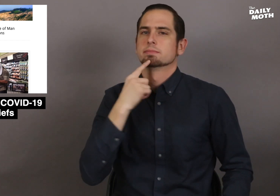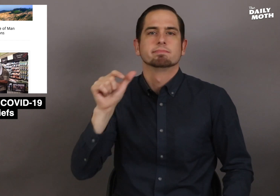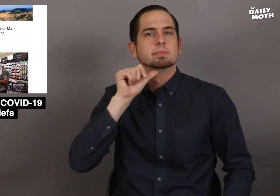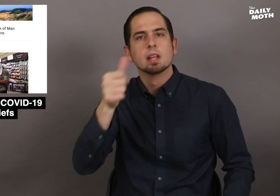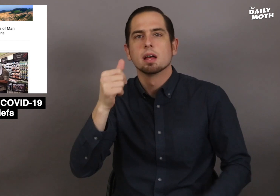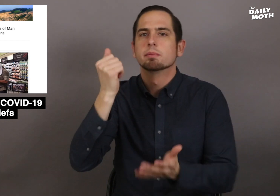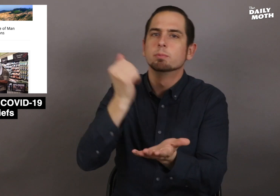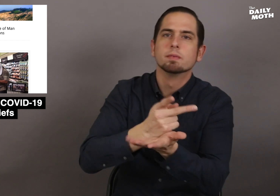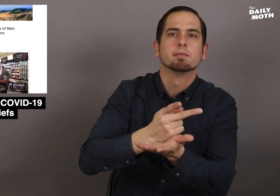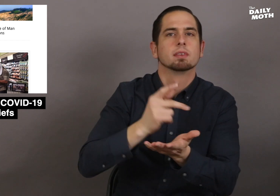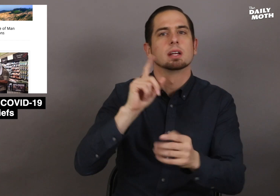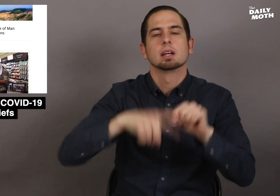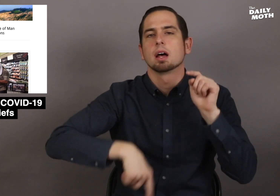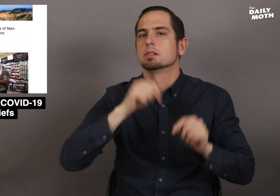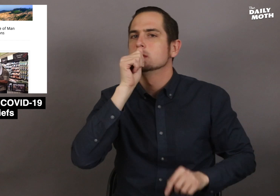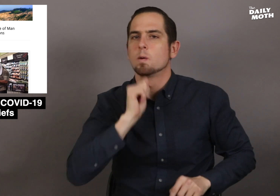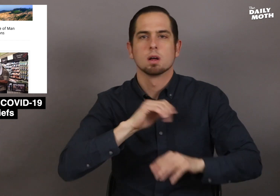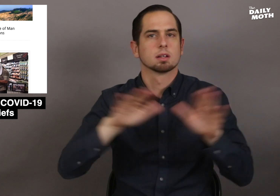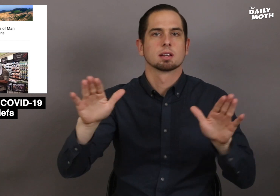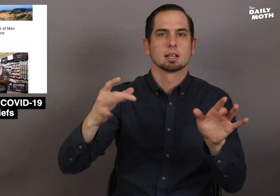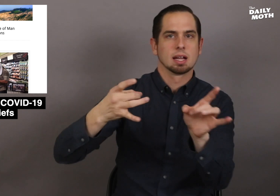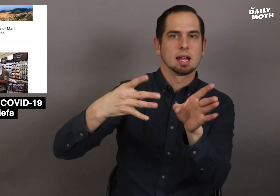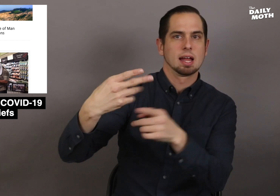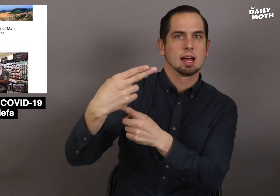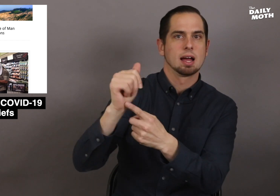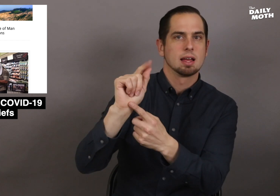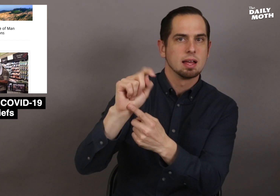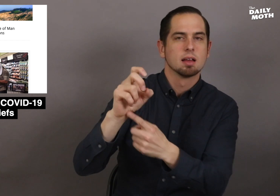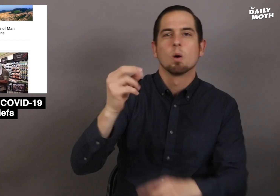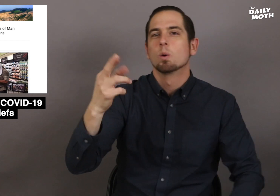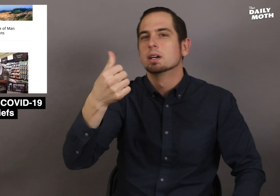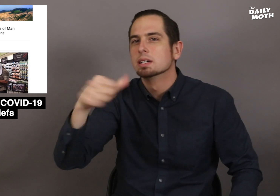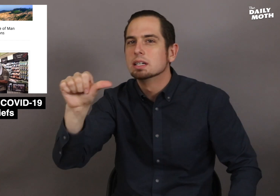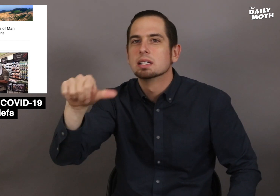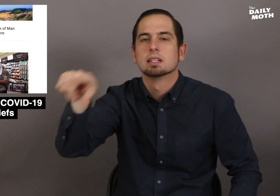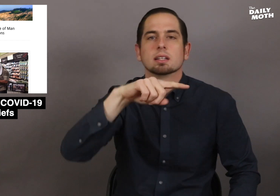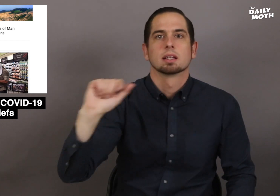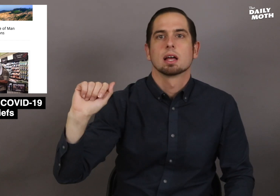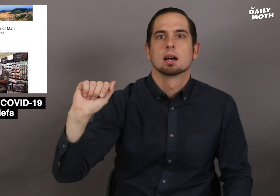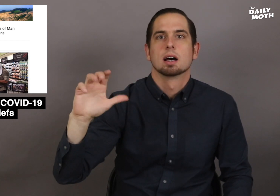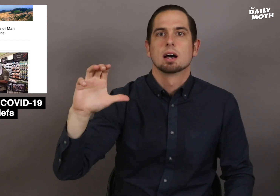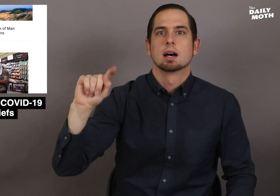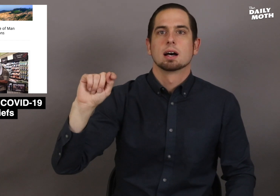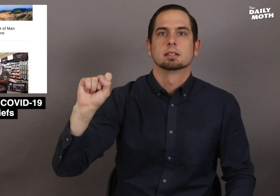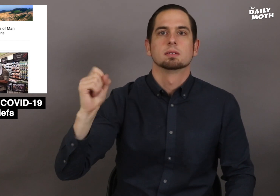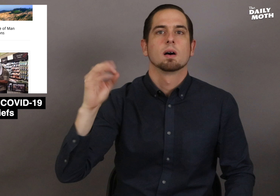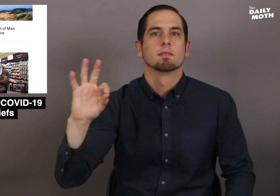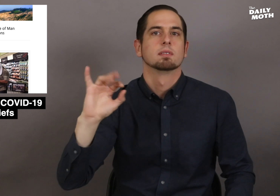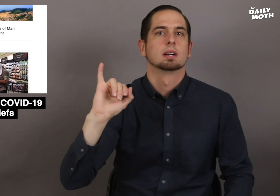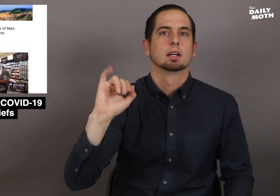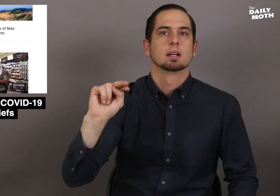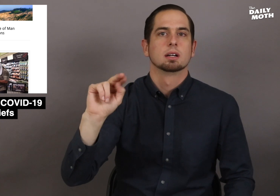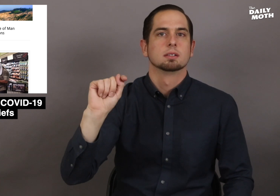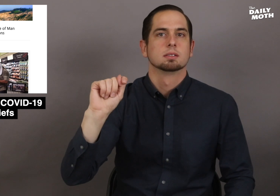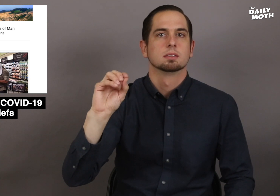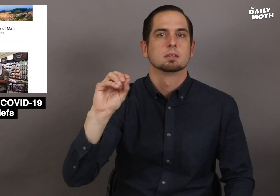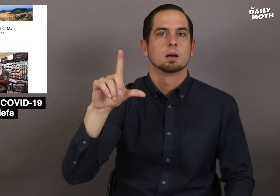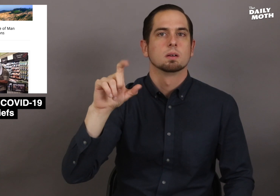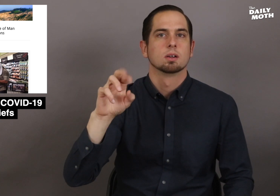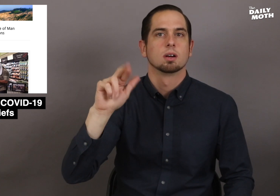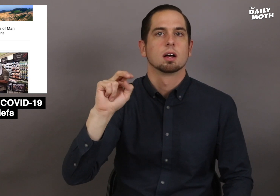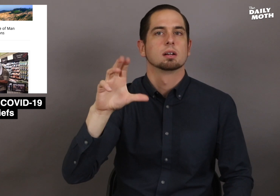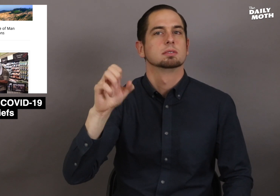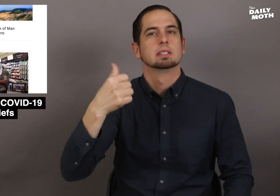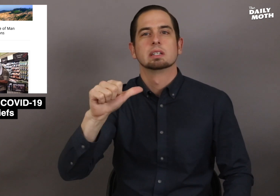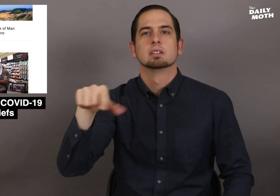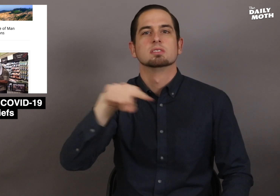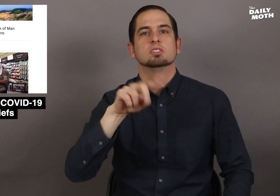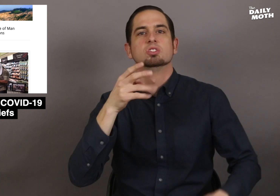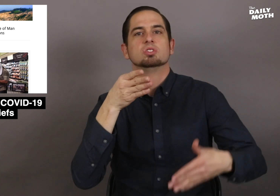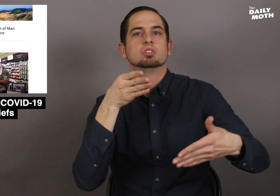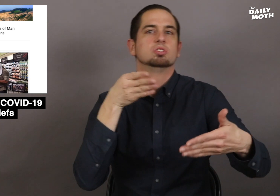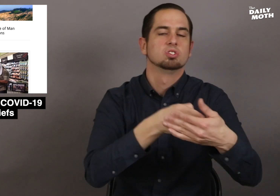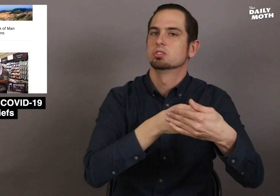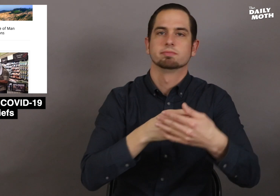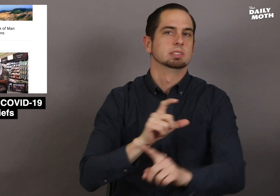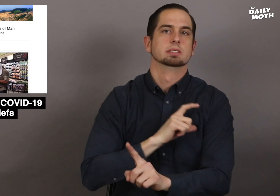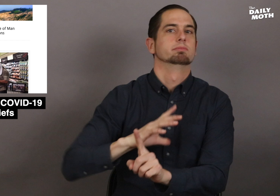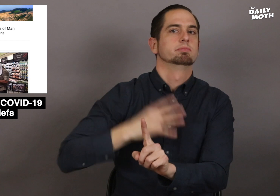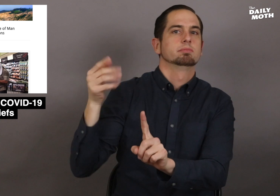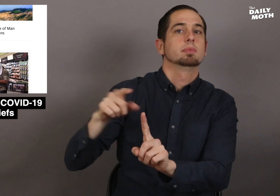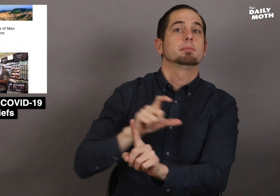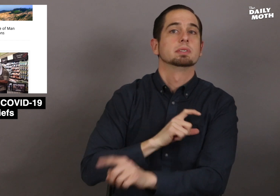because they do not condone hate or any acts of intolerance,